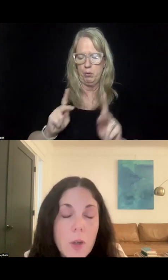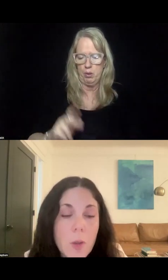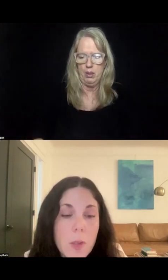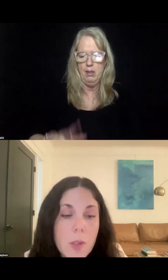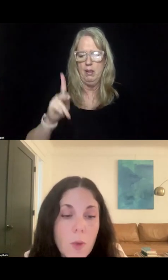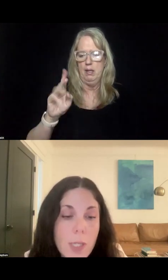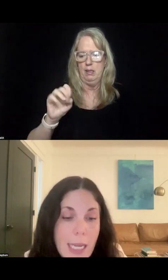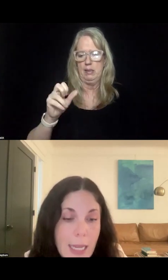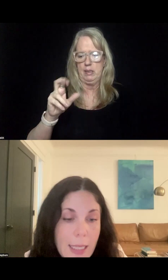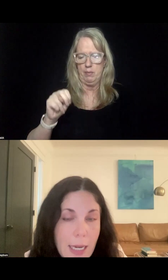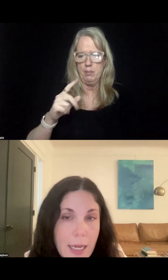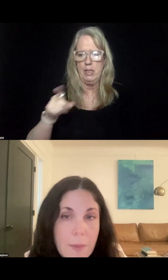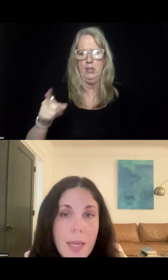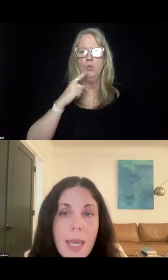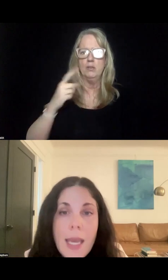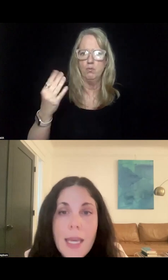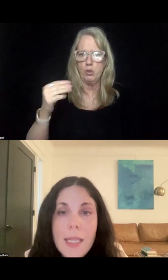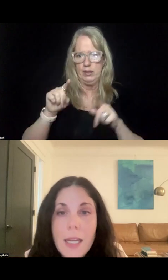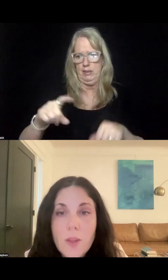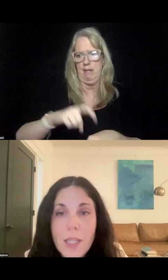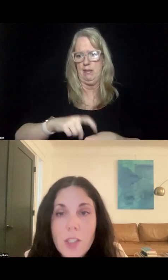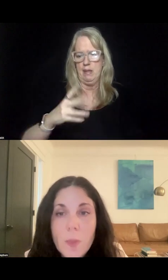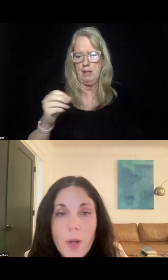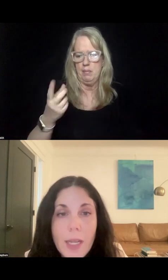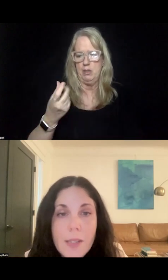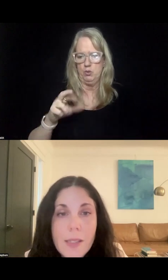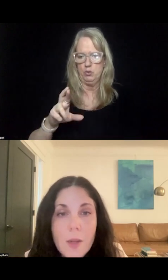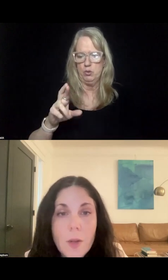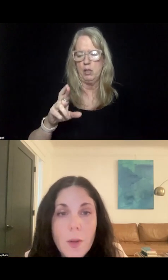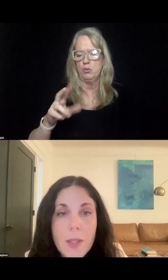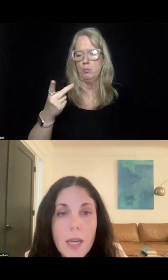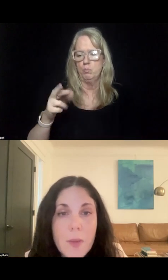WHO ARE 14 AT THE TIME, AND DOCTOR PRICE, WHO WAS